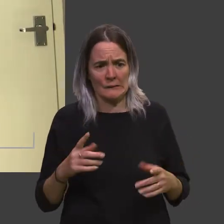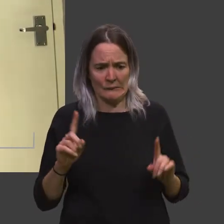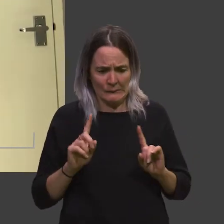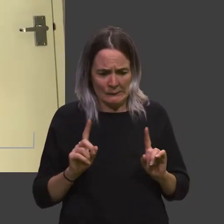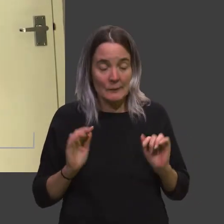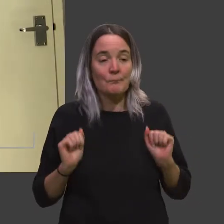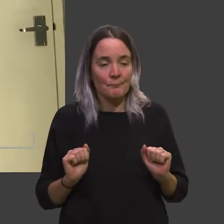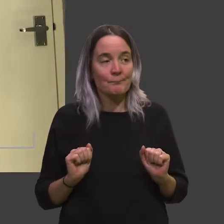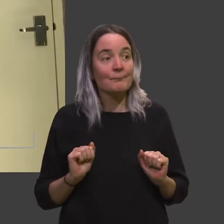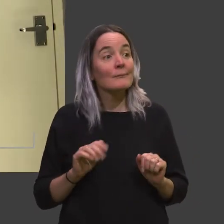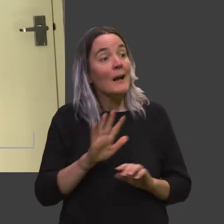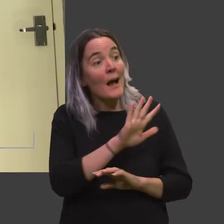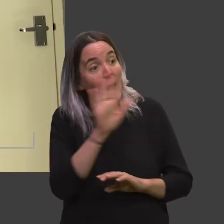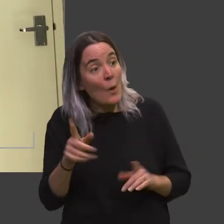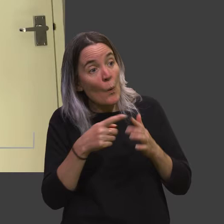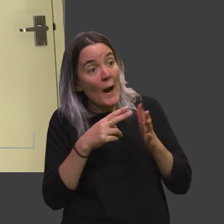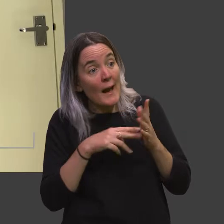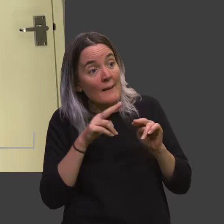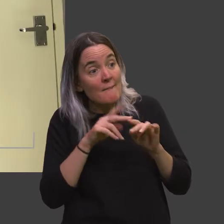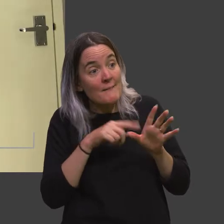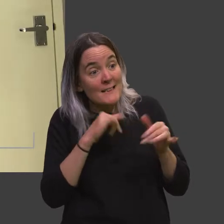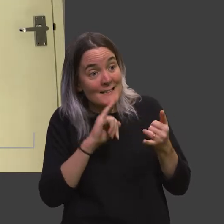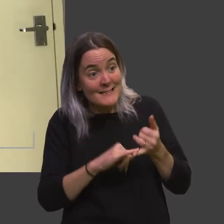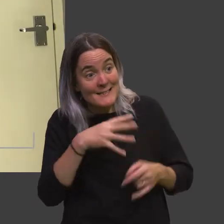Hiya, Enfys. Nick here. Obviously. [ SMALL, NERVOUS LAUGH ]